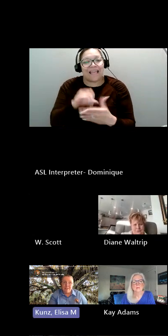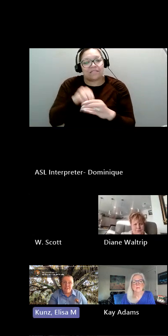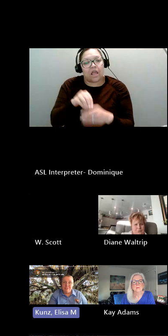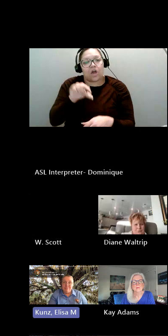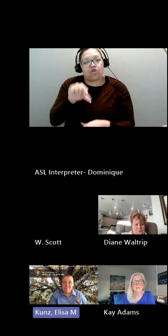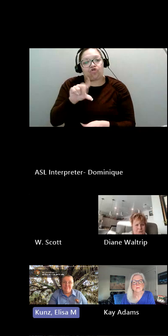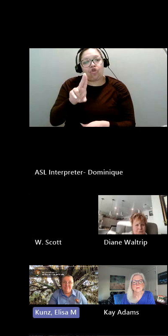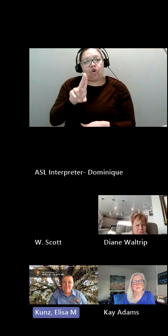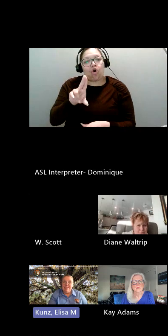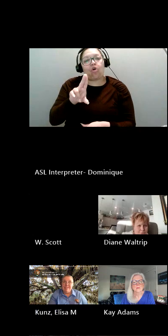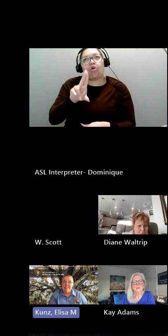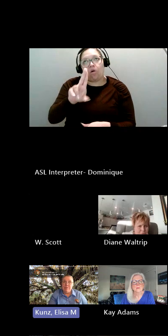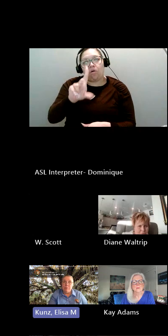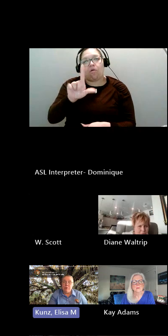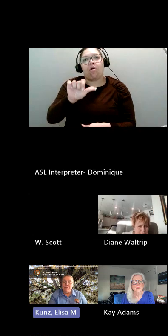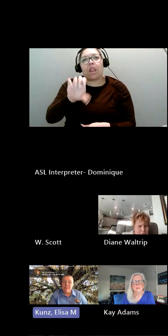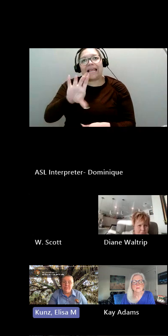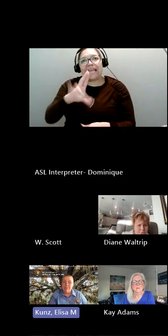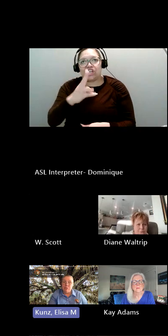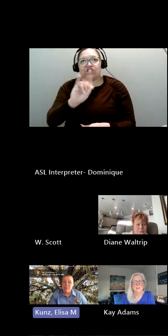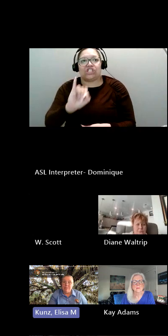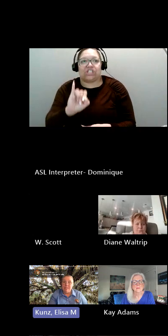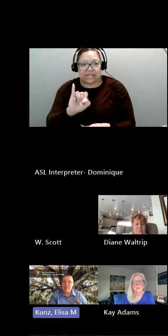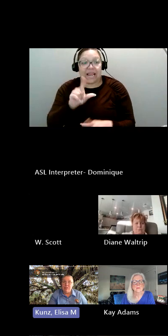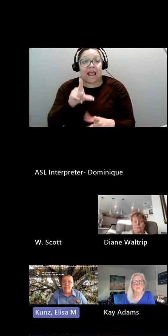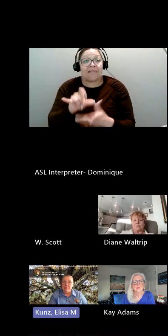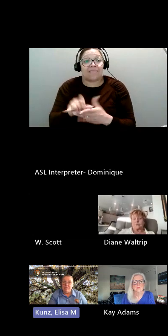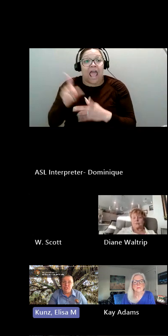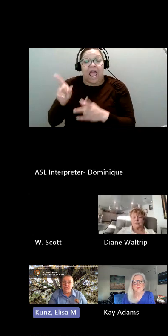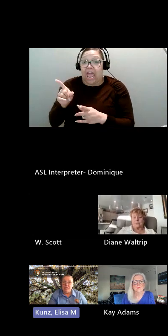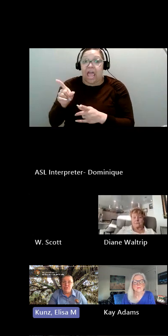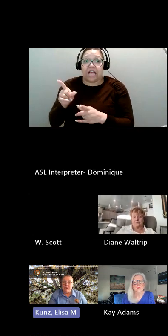This visitor is descended from one of the individuals enslaved on the plantation